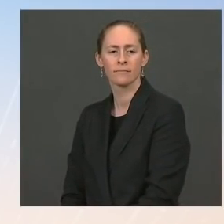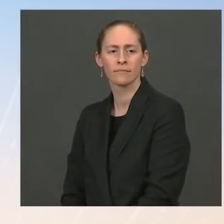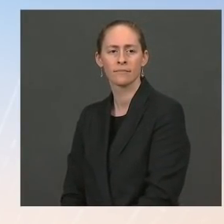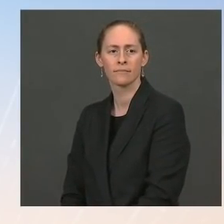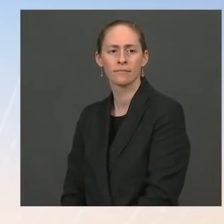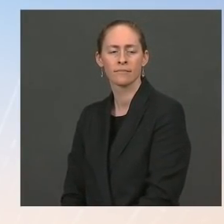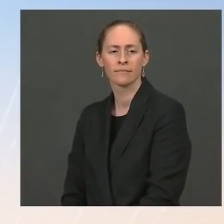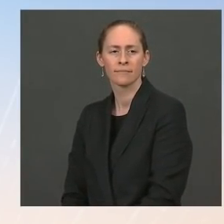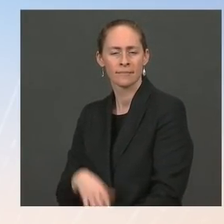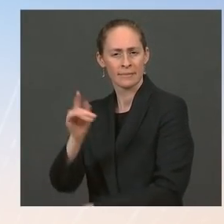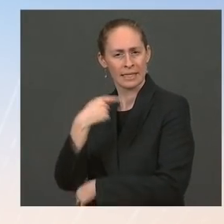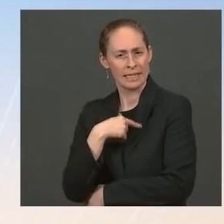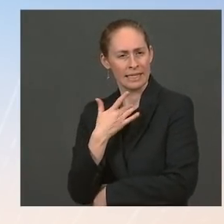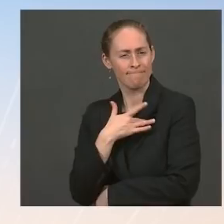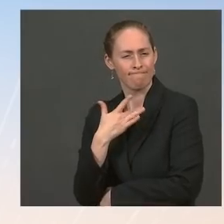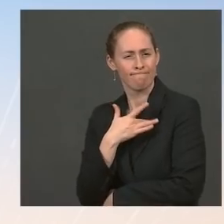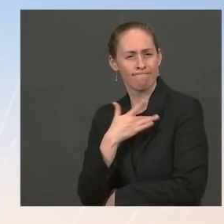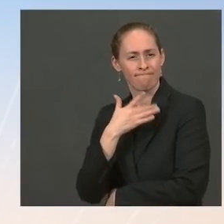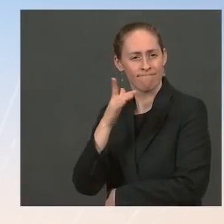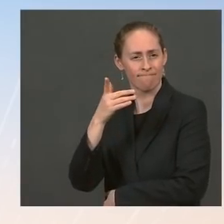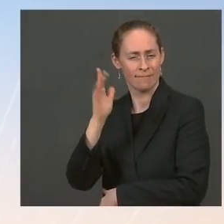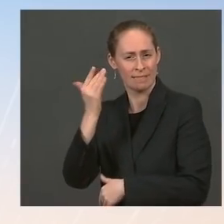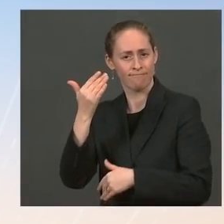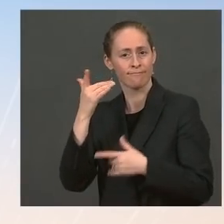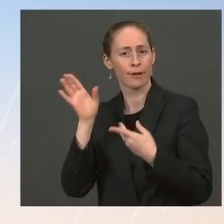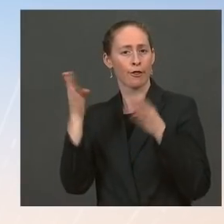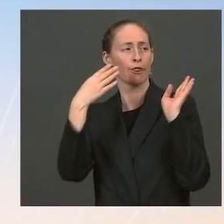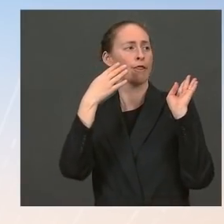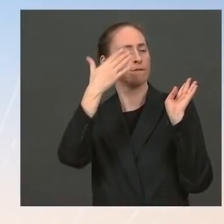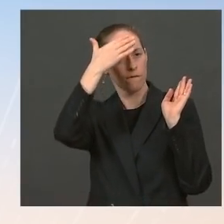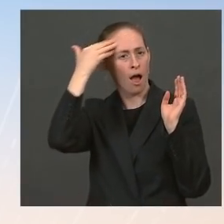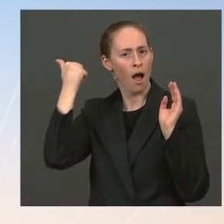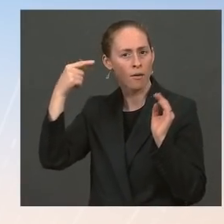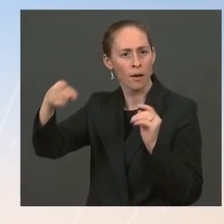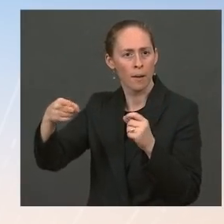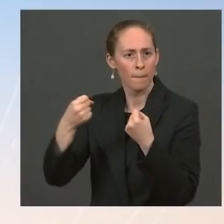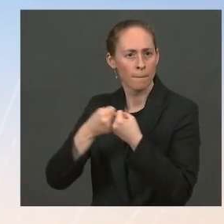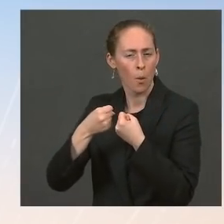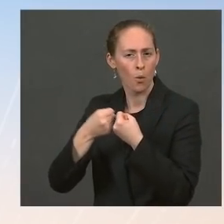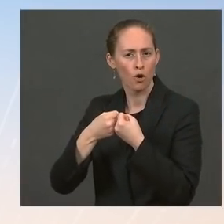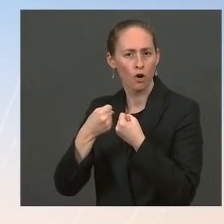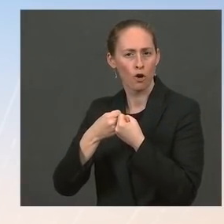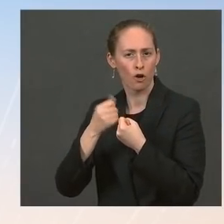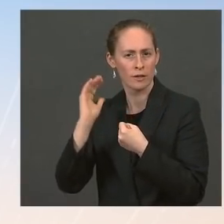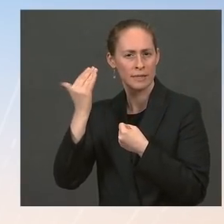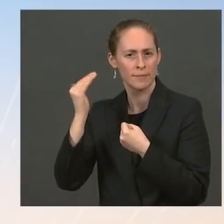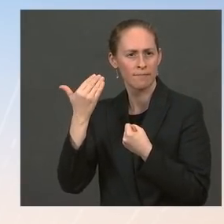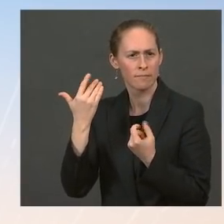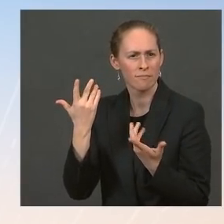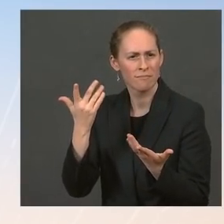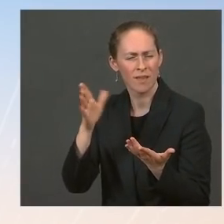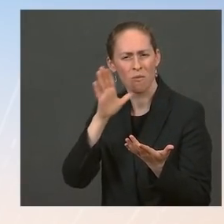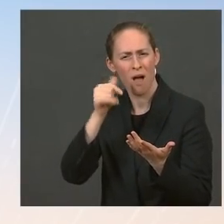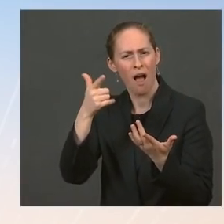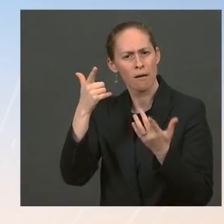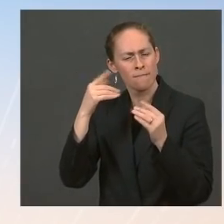on our borders." For those who are concerned about the situation at the border, why isn't that a real focus of today's conversation?